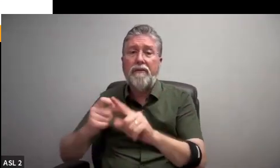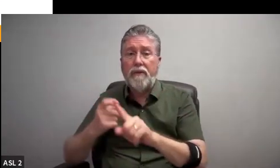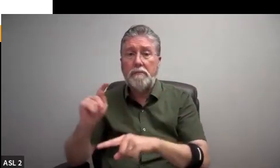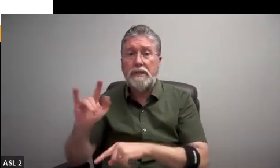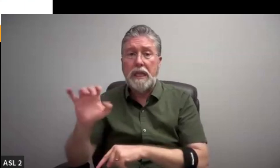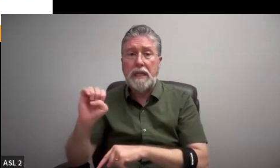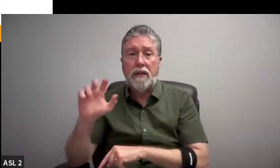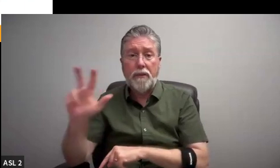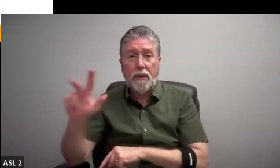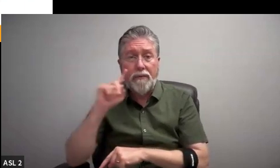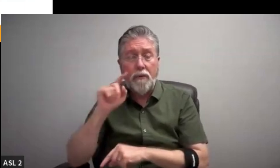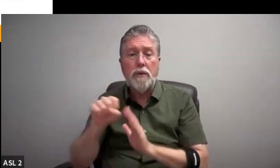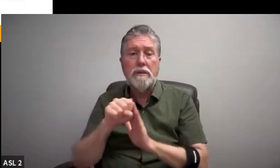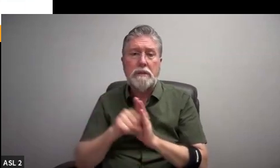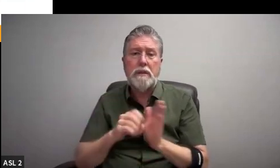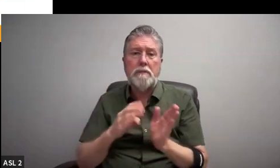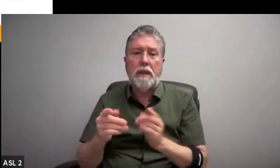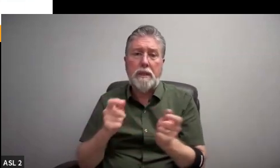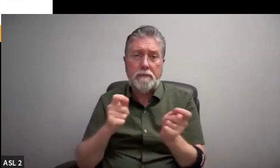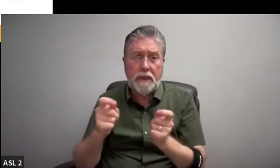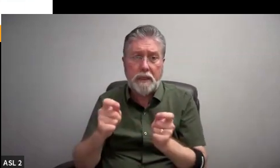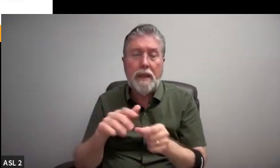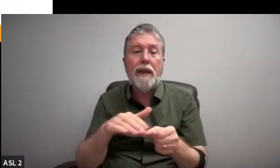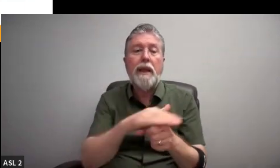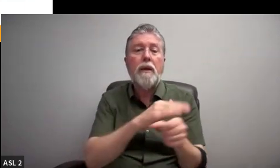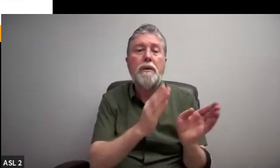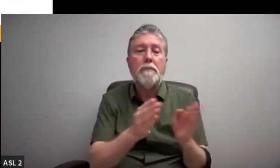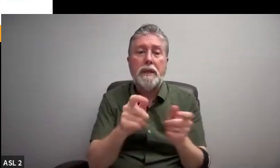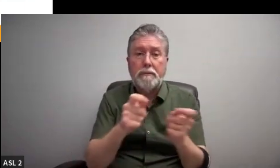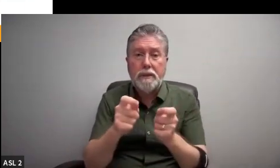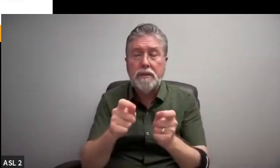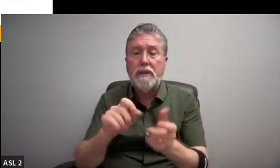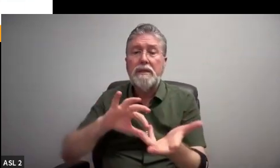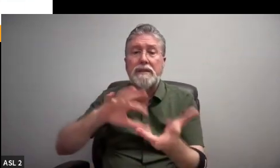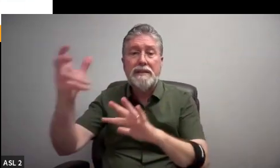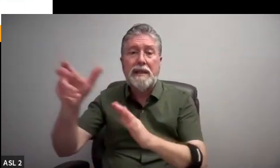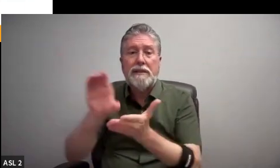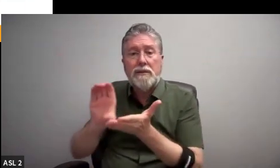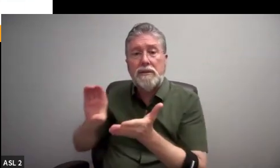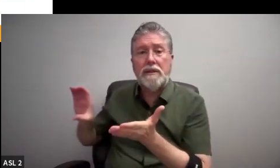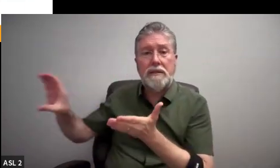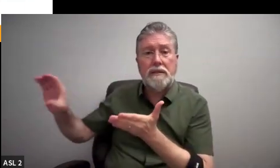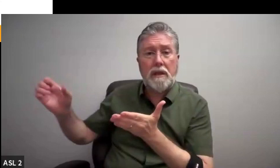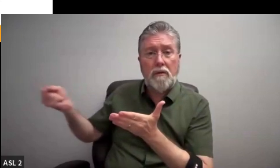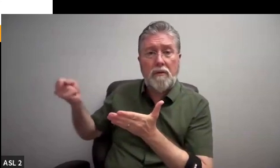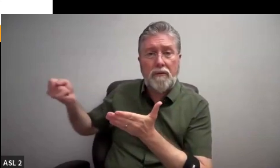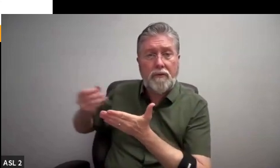administration, area plan administration, disaster set aside funds, and/or long-term care Ombudsman